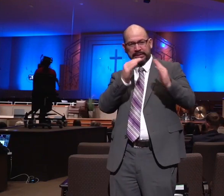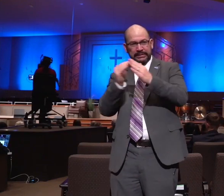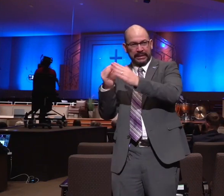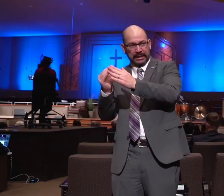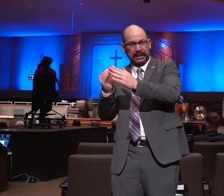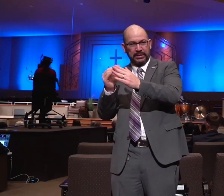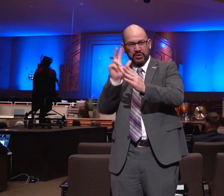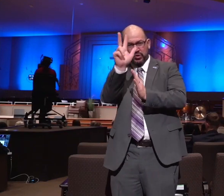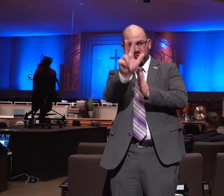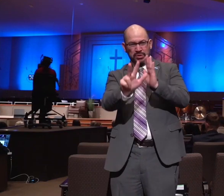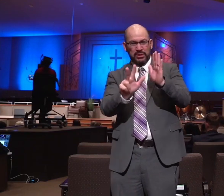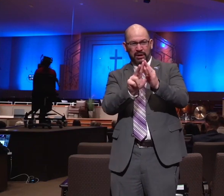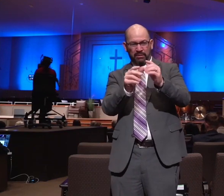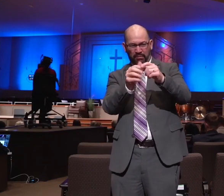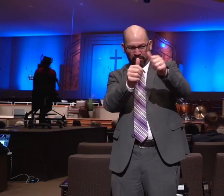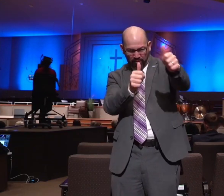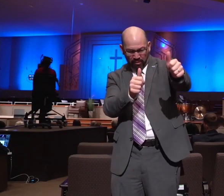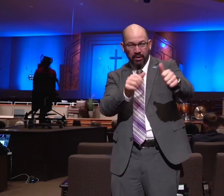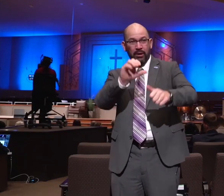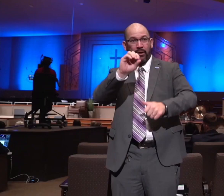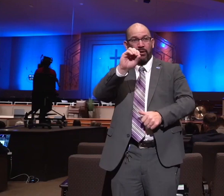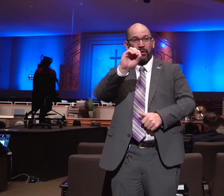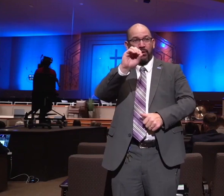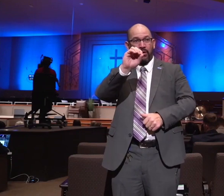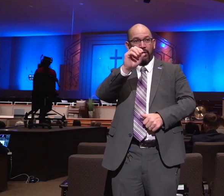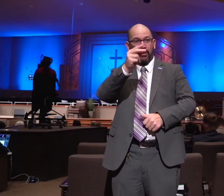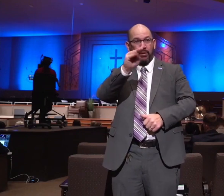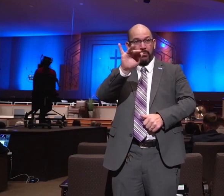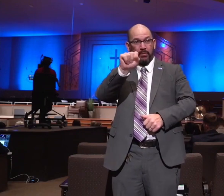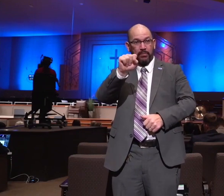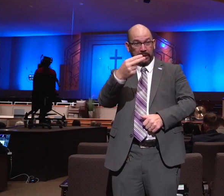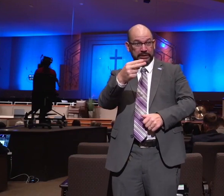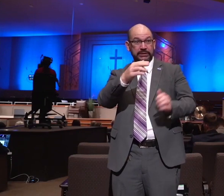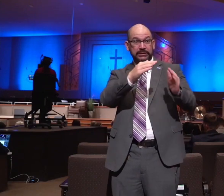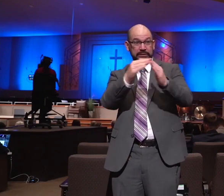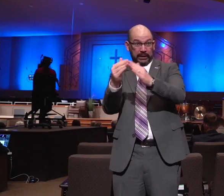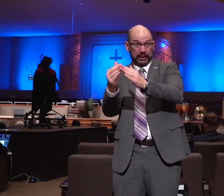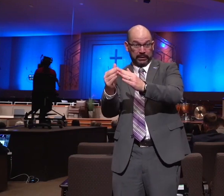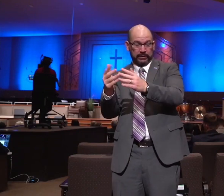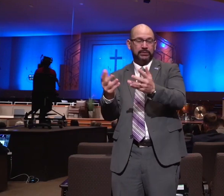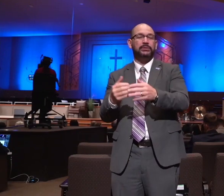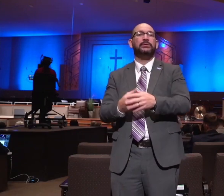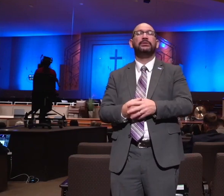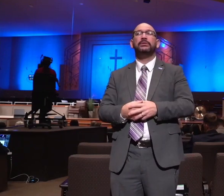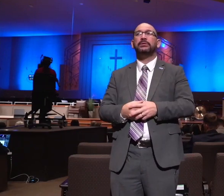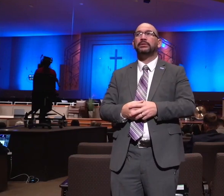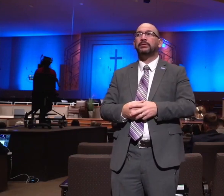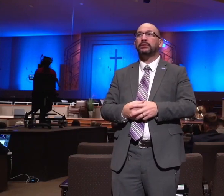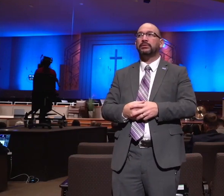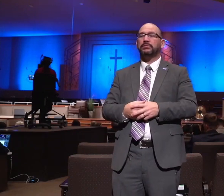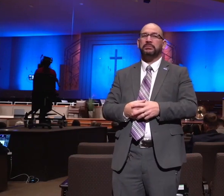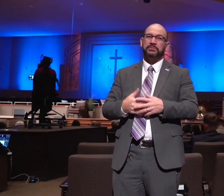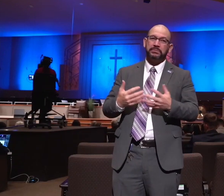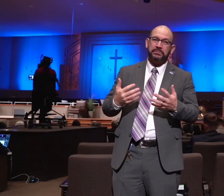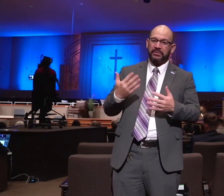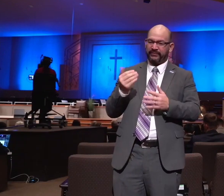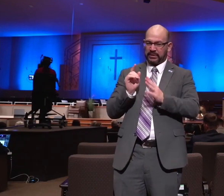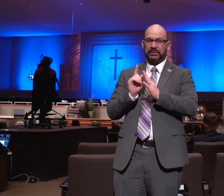town got a big flea market there I take my wife there once every few years